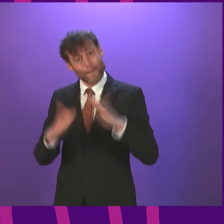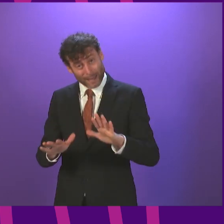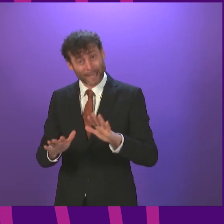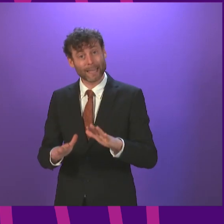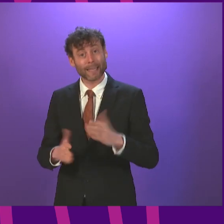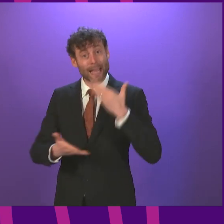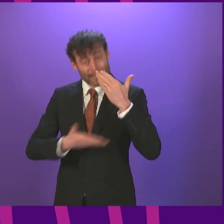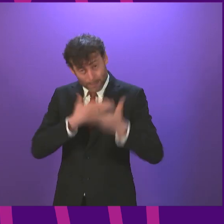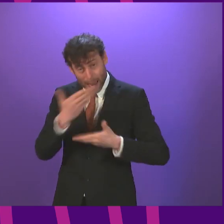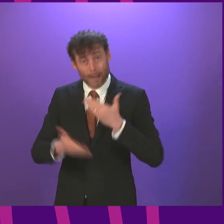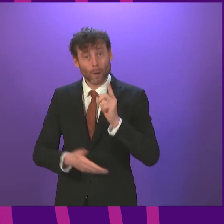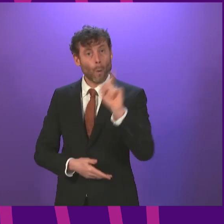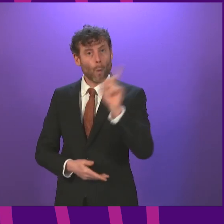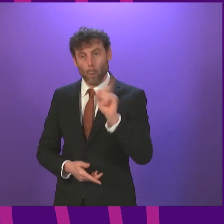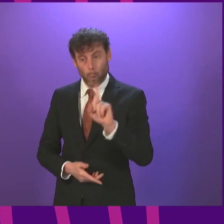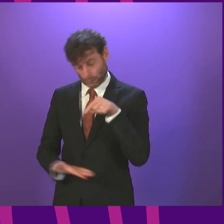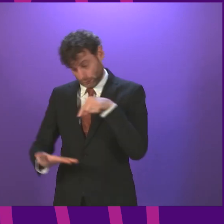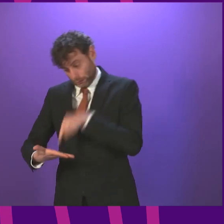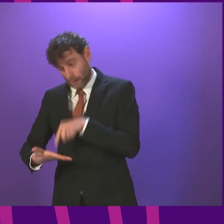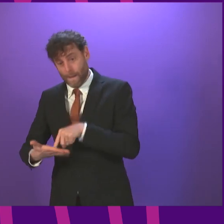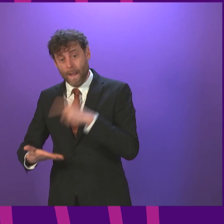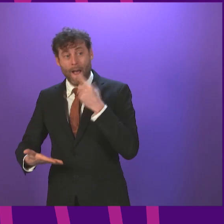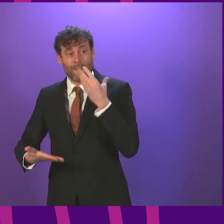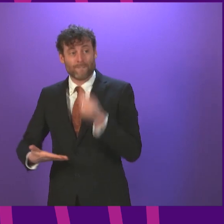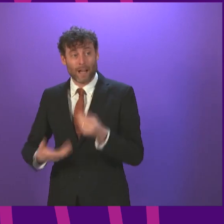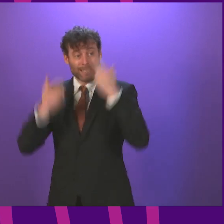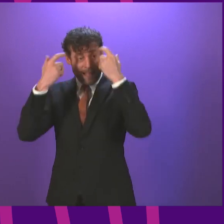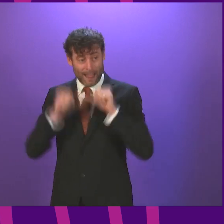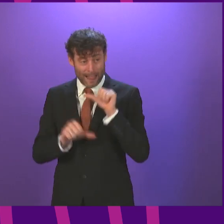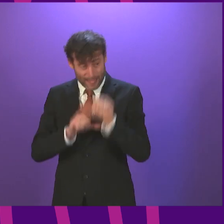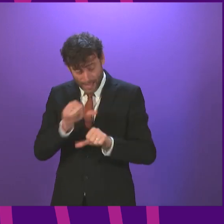and, although I suspect that most people who are watching right now probably want to hear